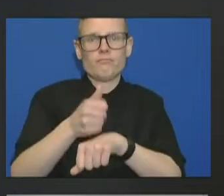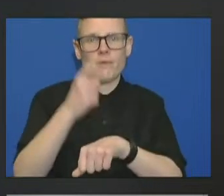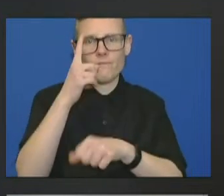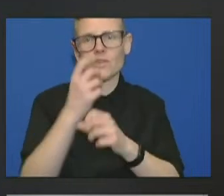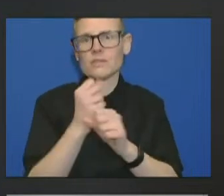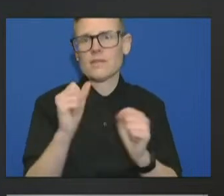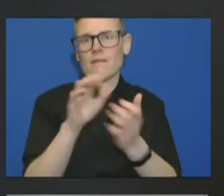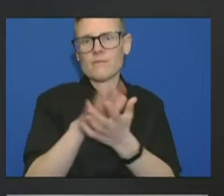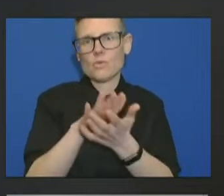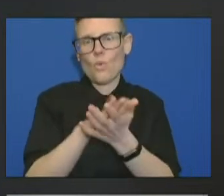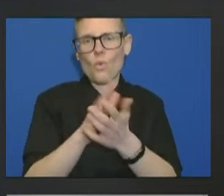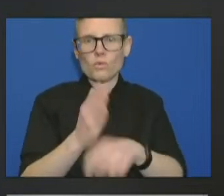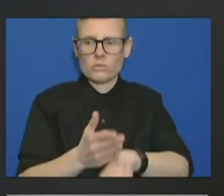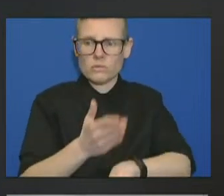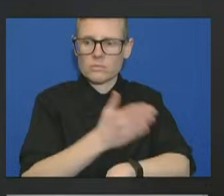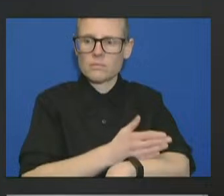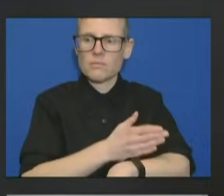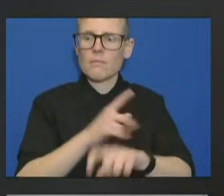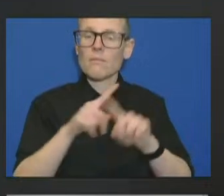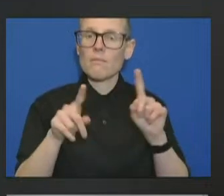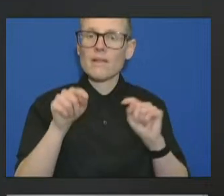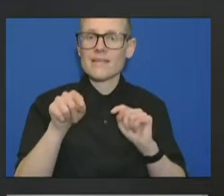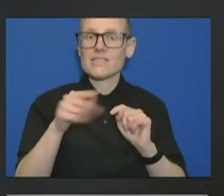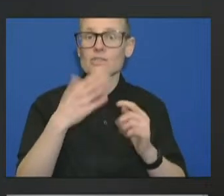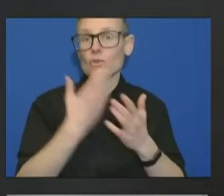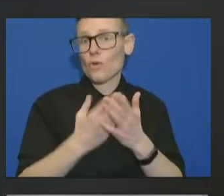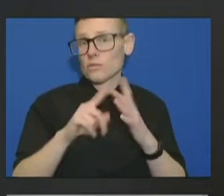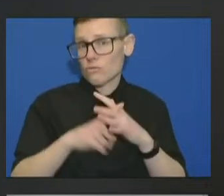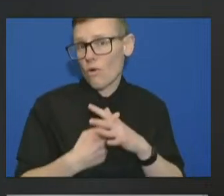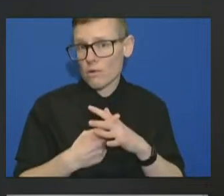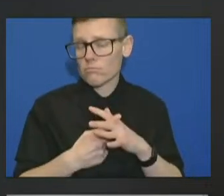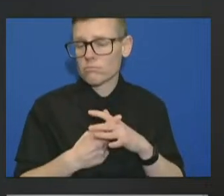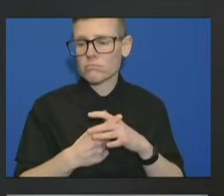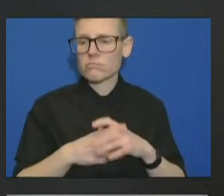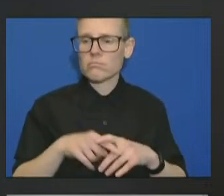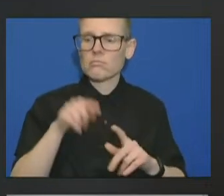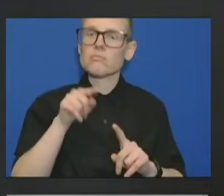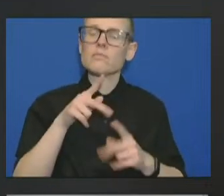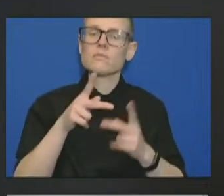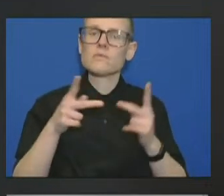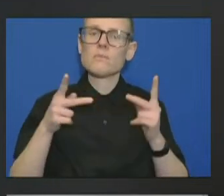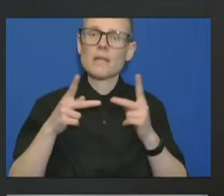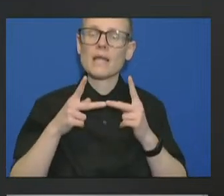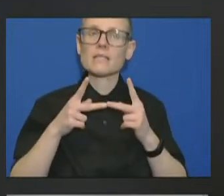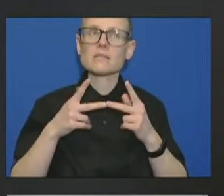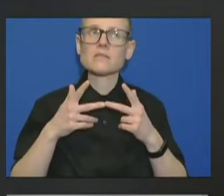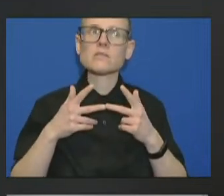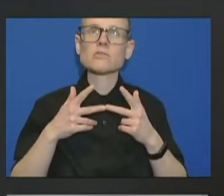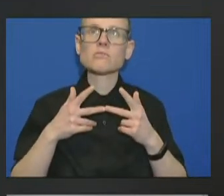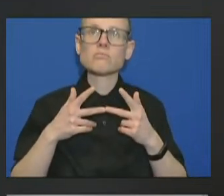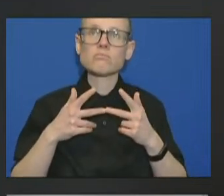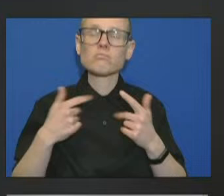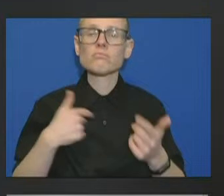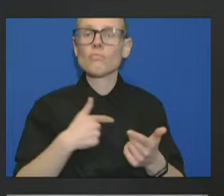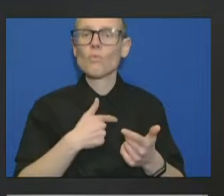a lot of strategies that we need to put in place to make our schools safer places, but this